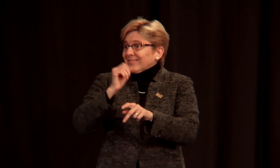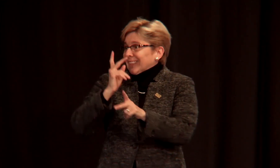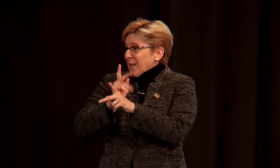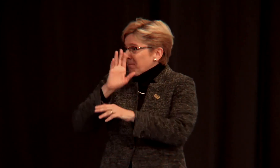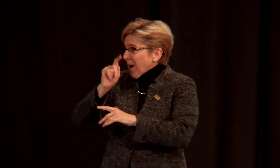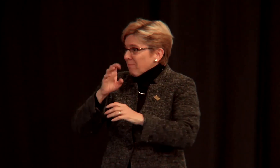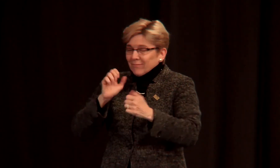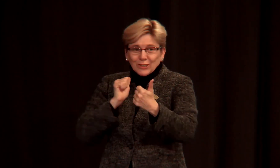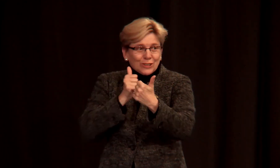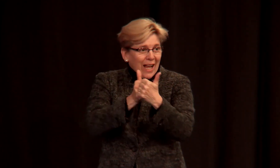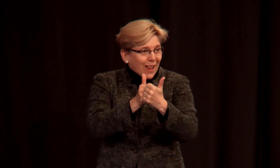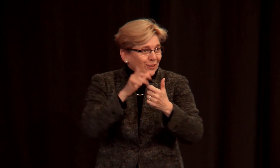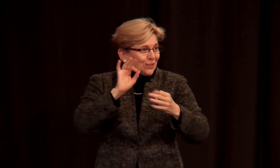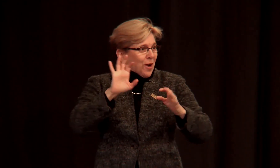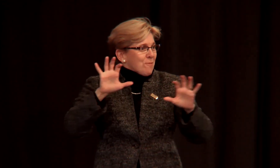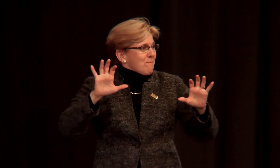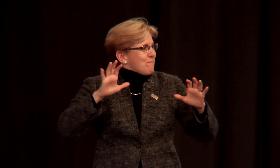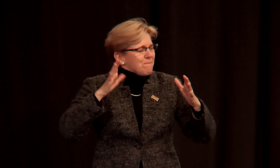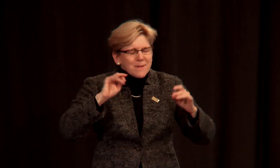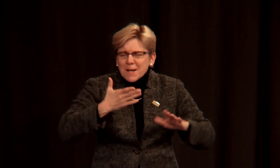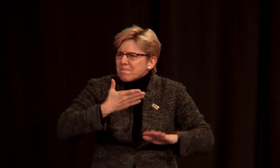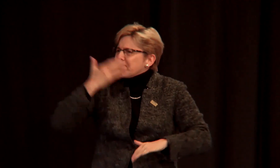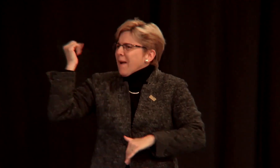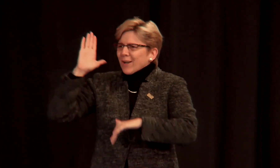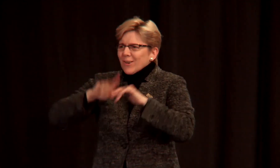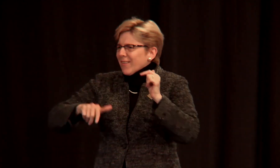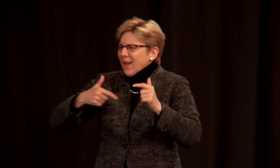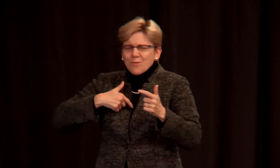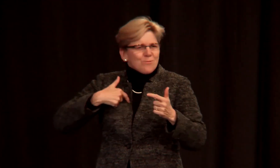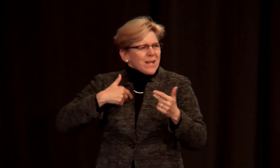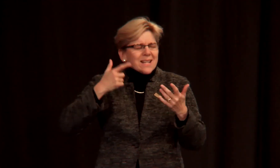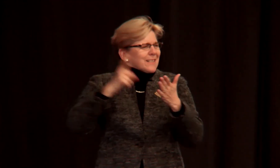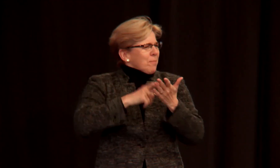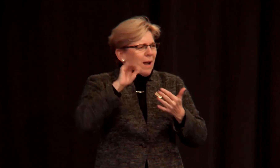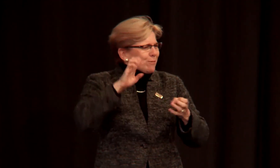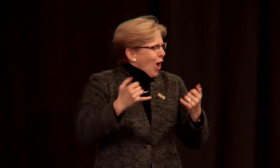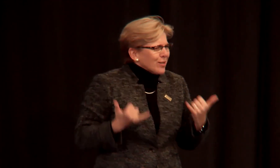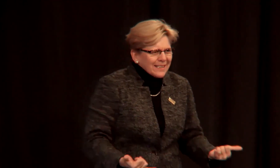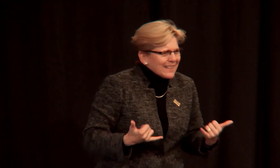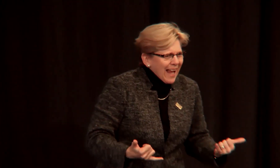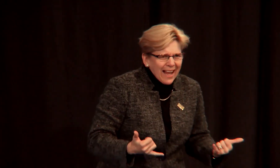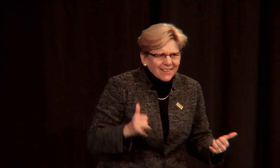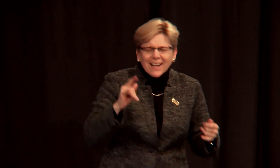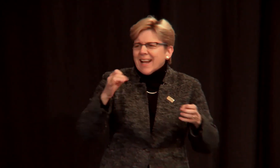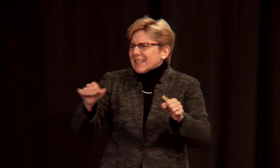Keep up with the challenge of being better than we are sometimes today.